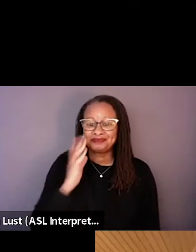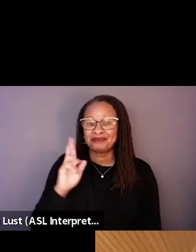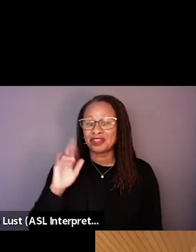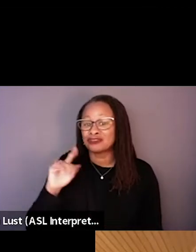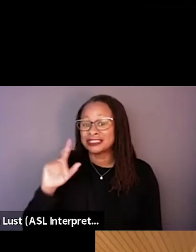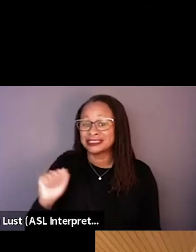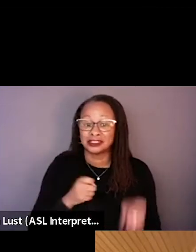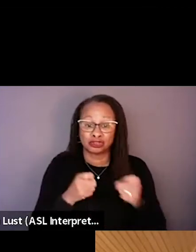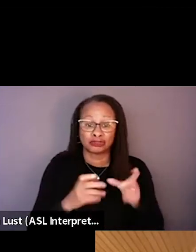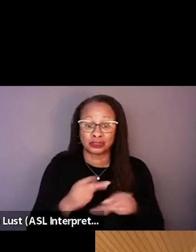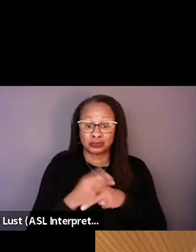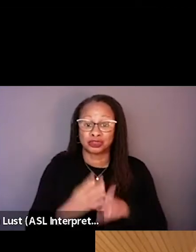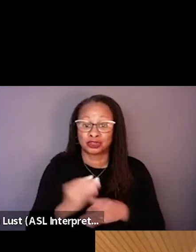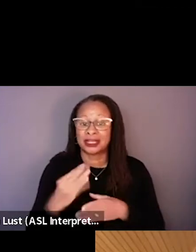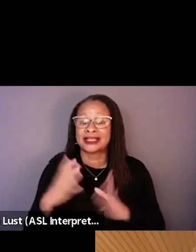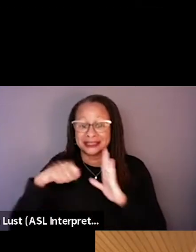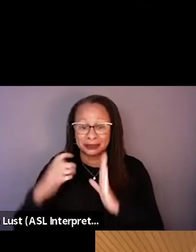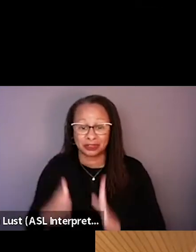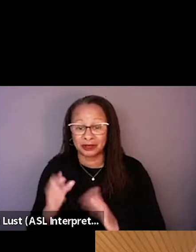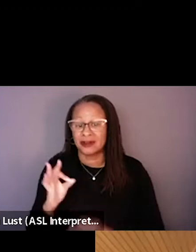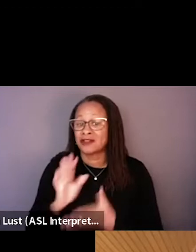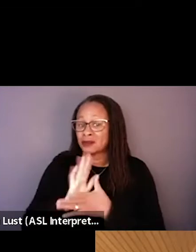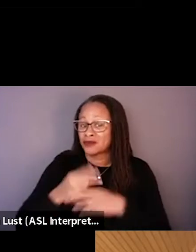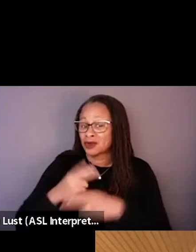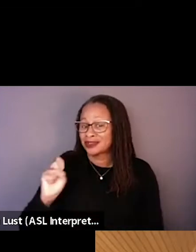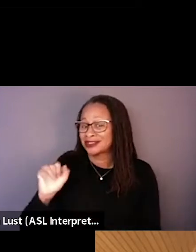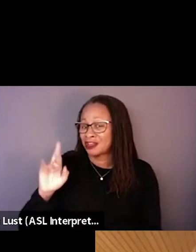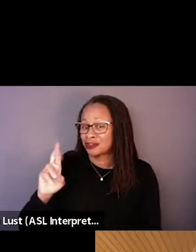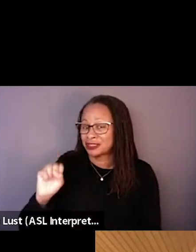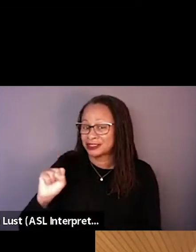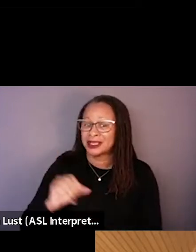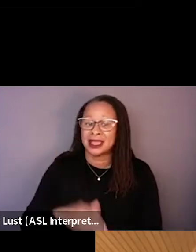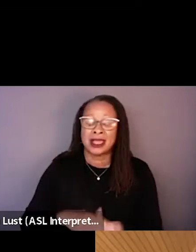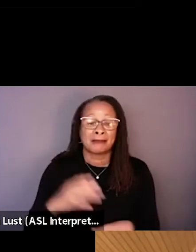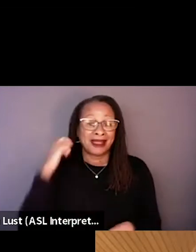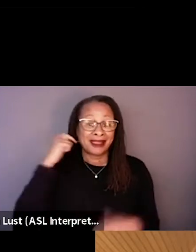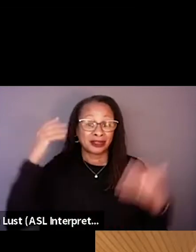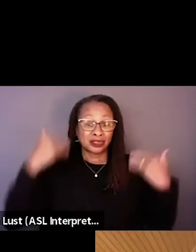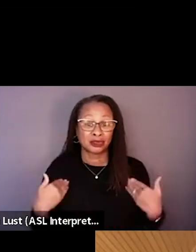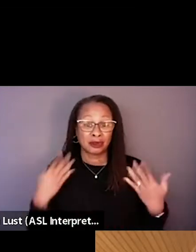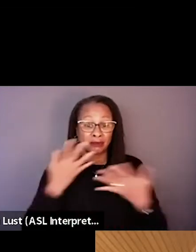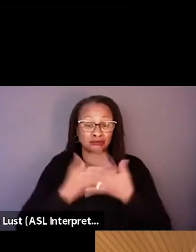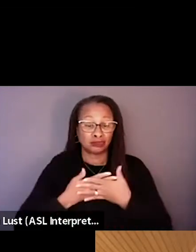and cinematographer of Sirens. I have a long, dark brown hair, lightish skin.